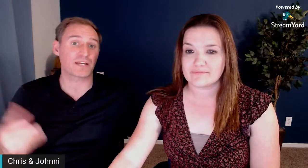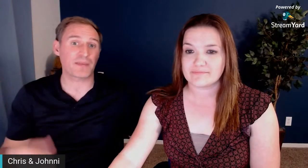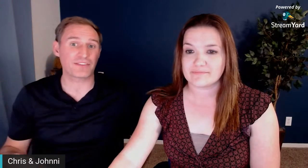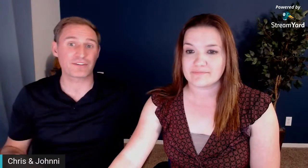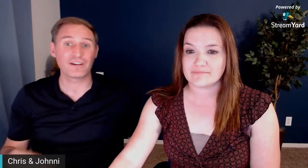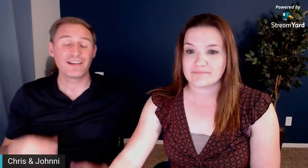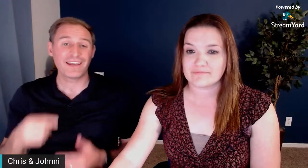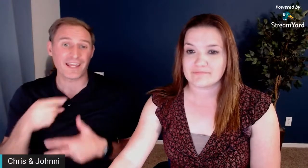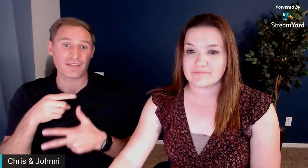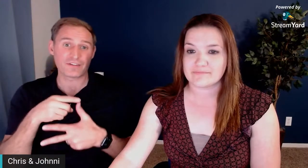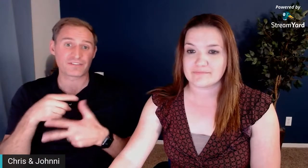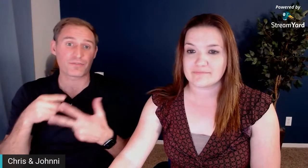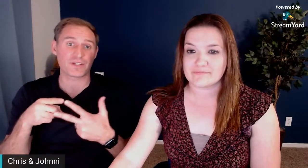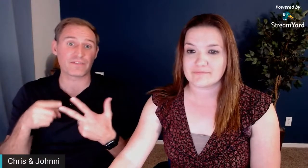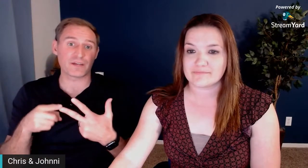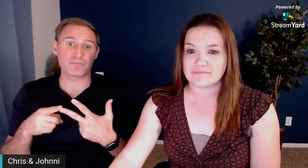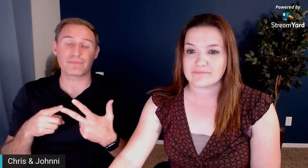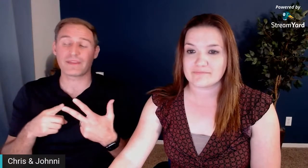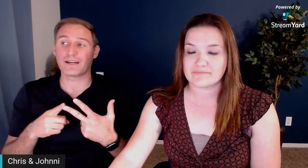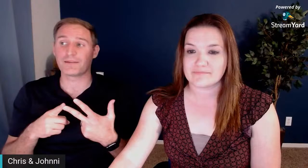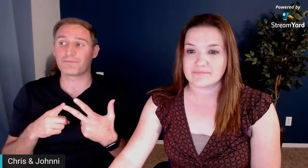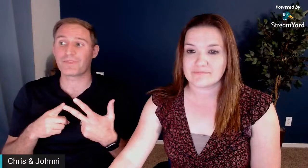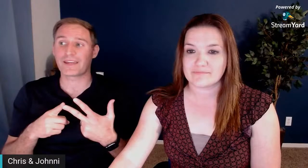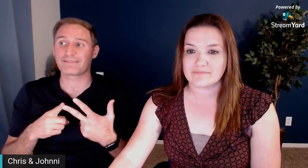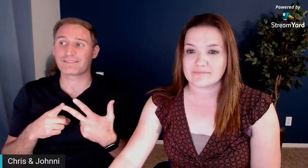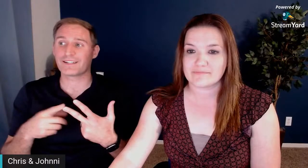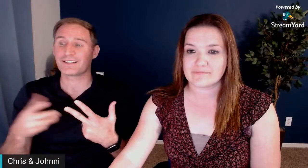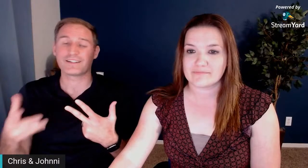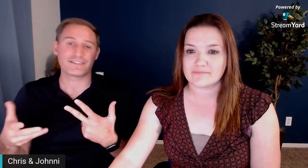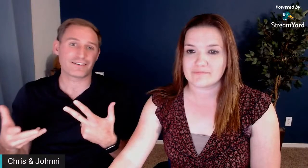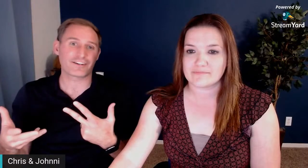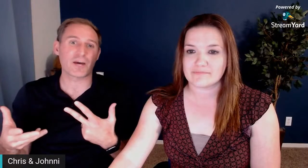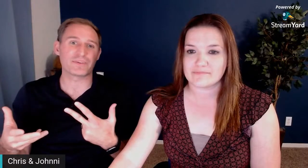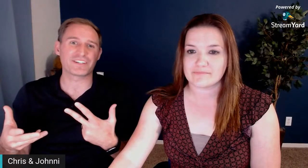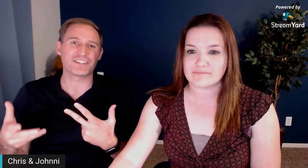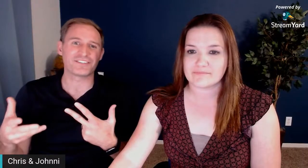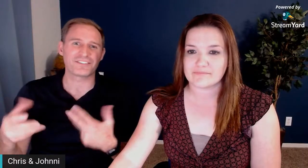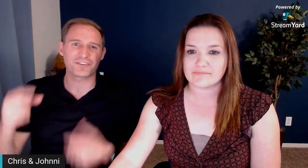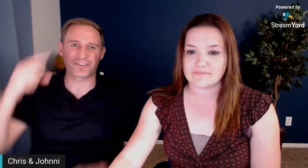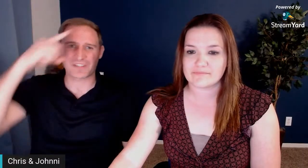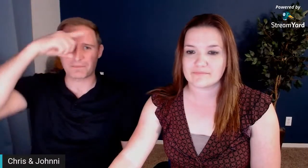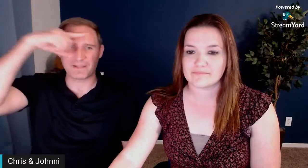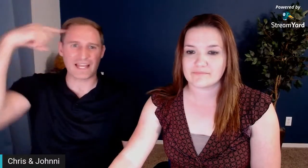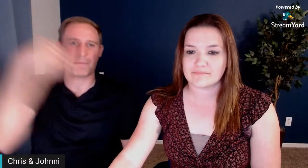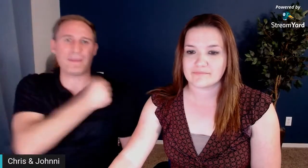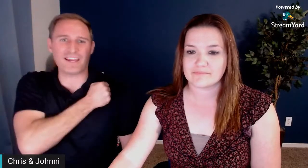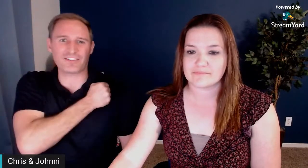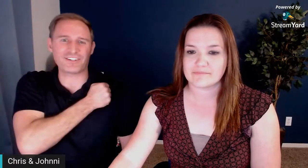black panther and there's three of them um that are commonly used so there was like black panther